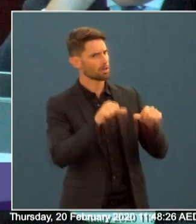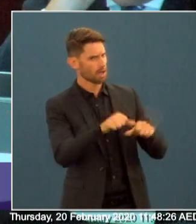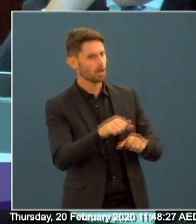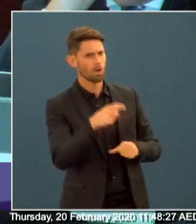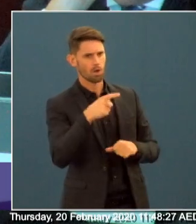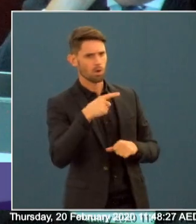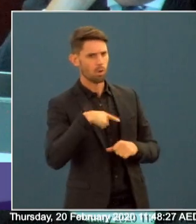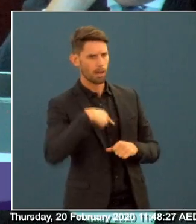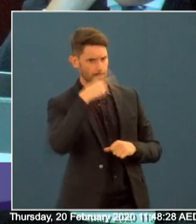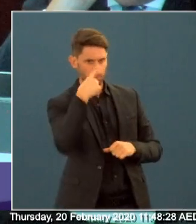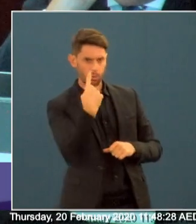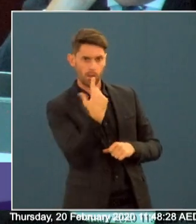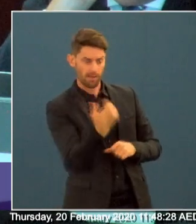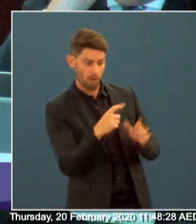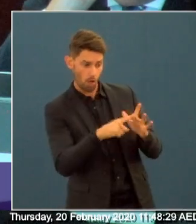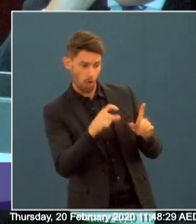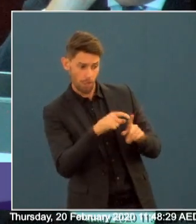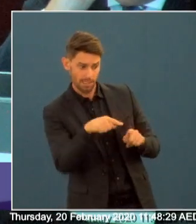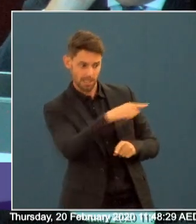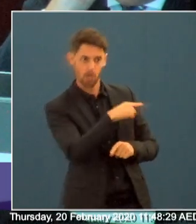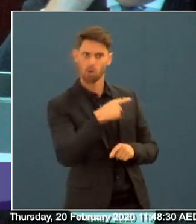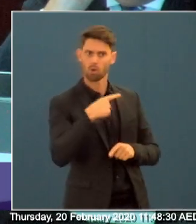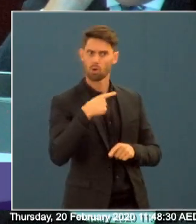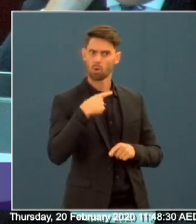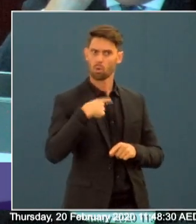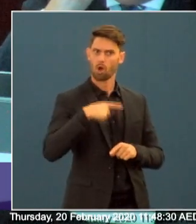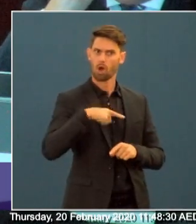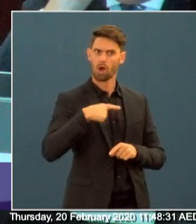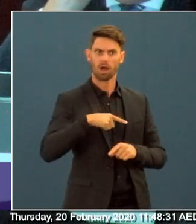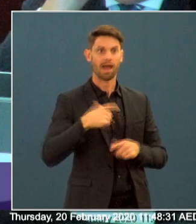are routinely excluded from population health surveys?